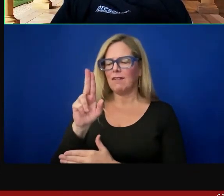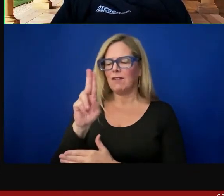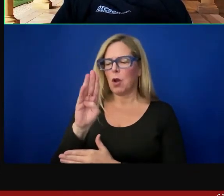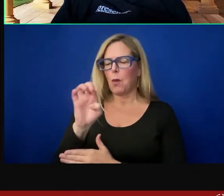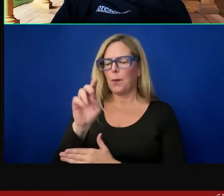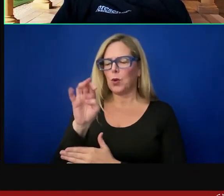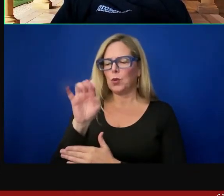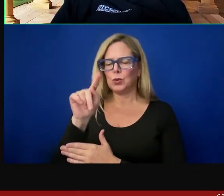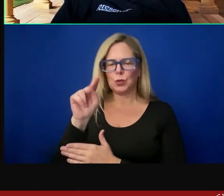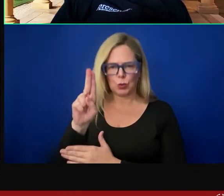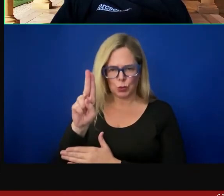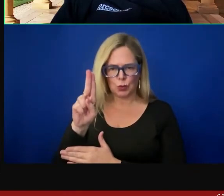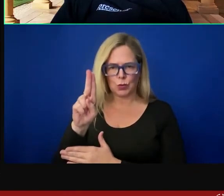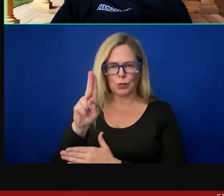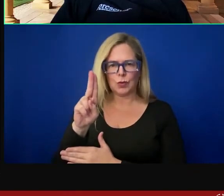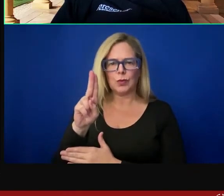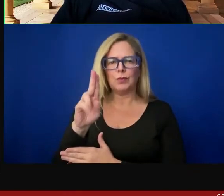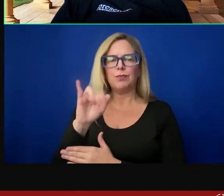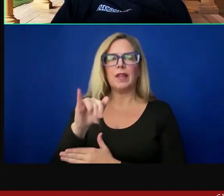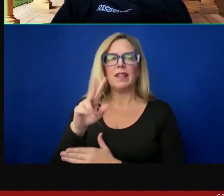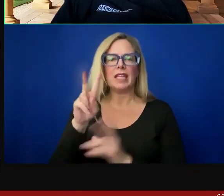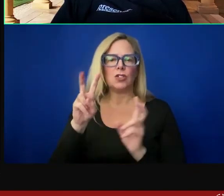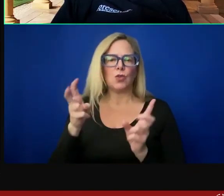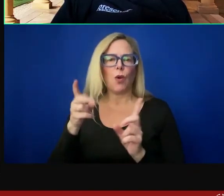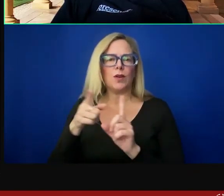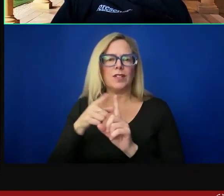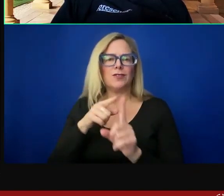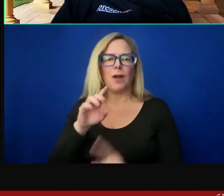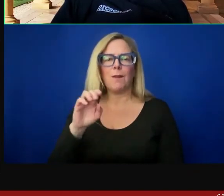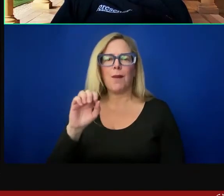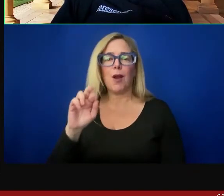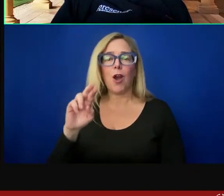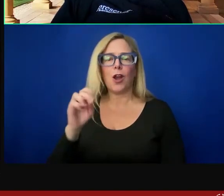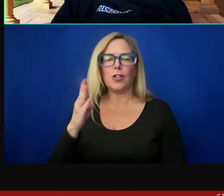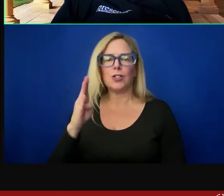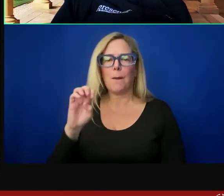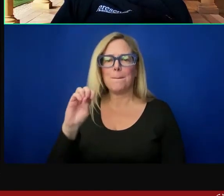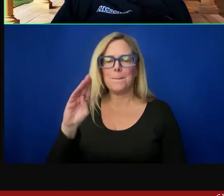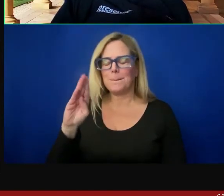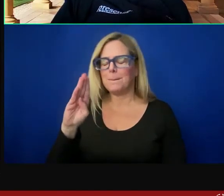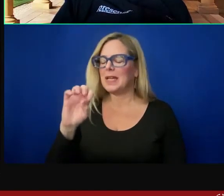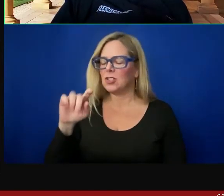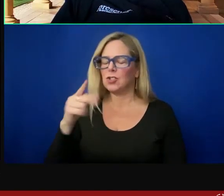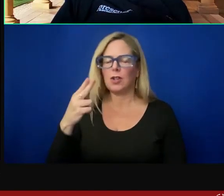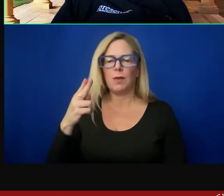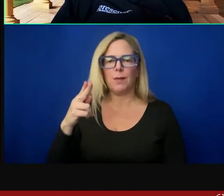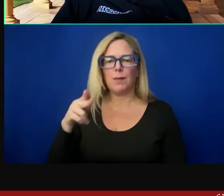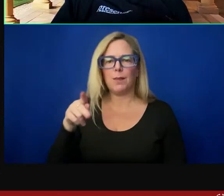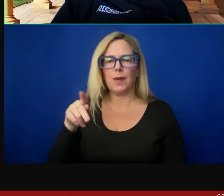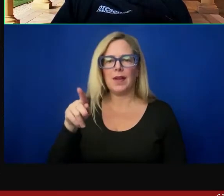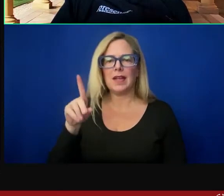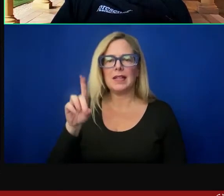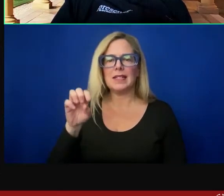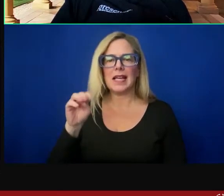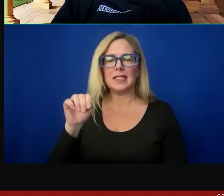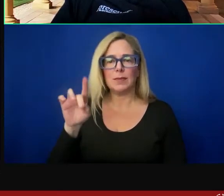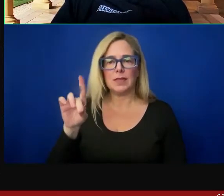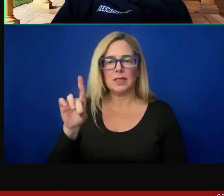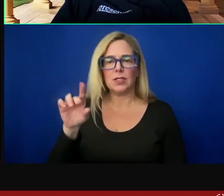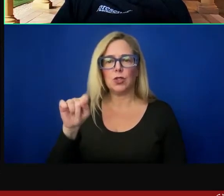Tutu. And I argue, in order to deliver JEDI, we need Ubuntu. And he says one of the things